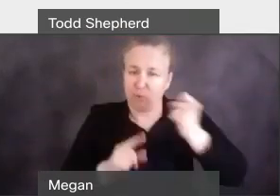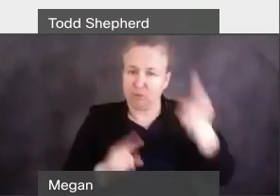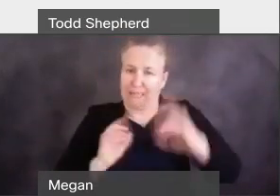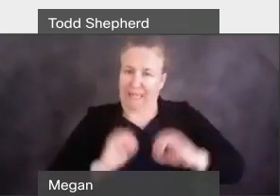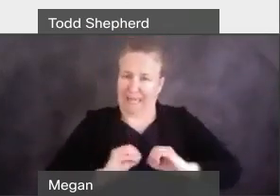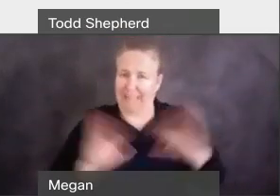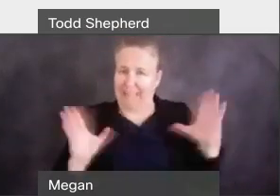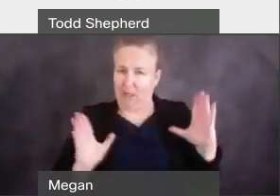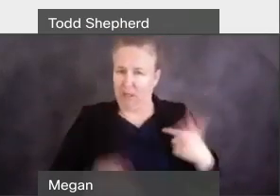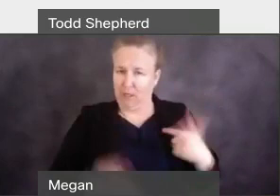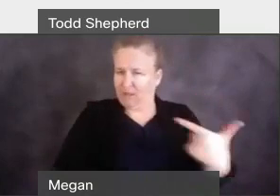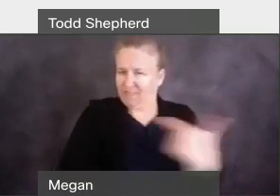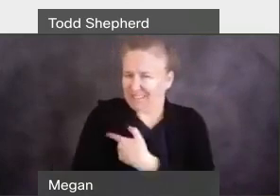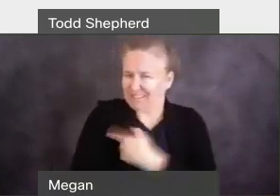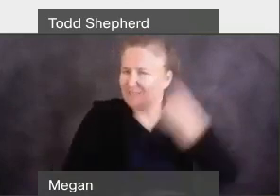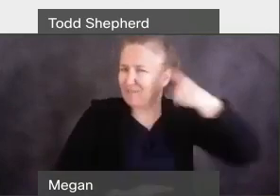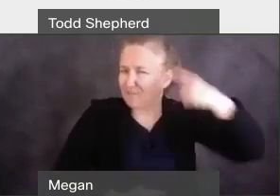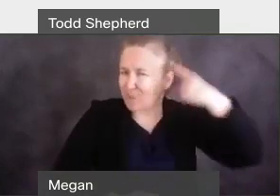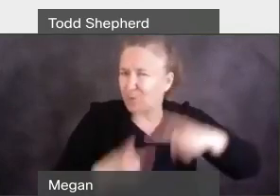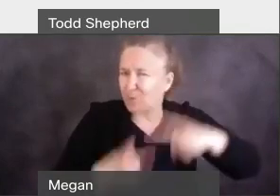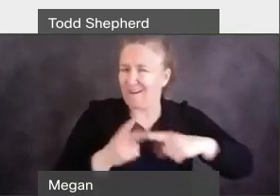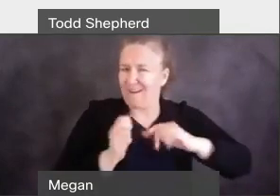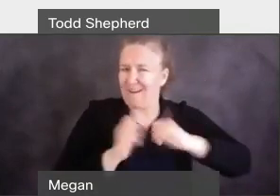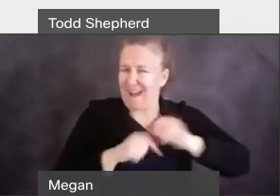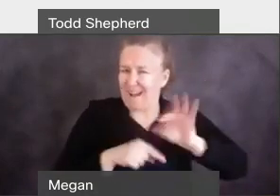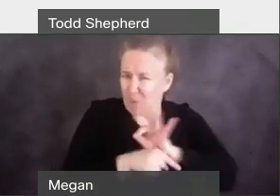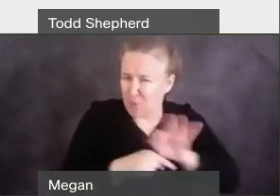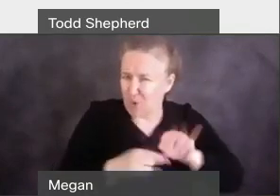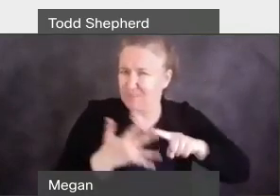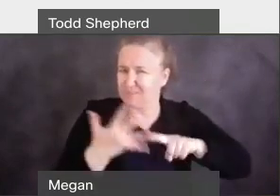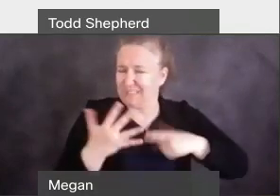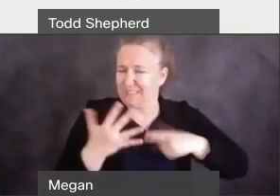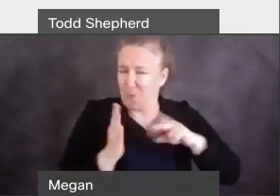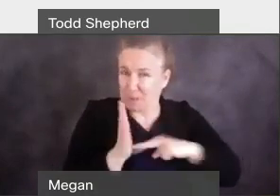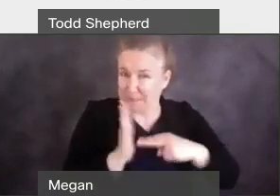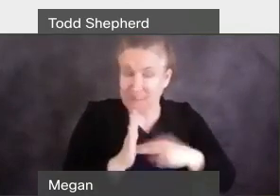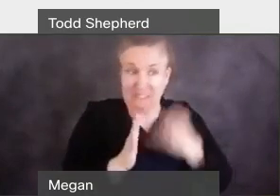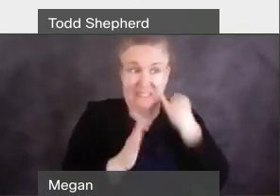these vaccines are about and what it would mean for them if they chose to take it.